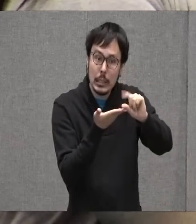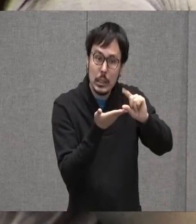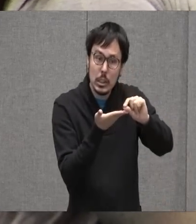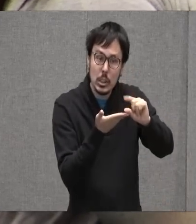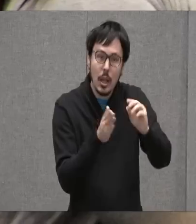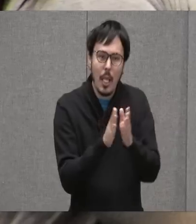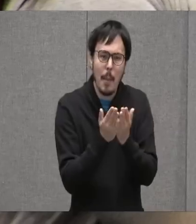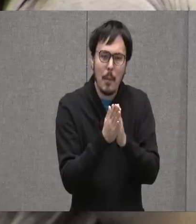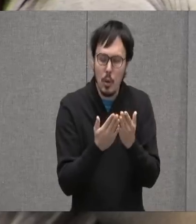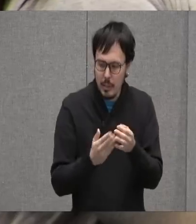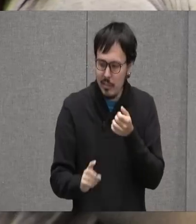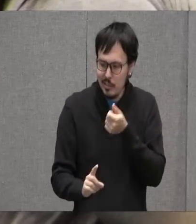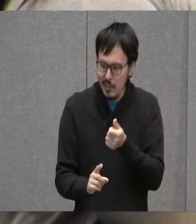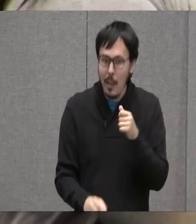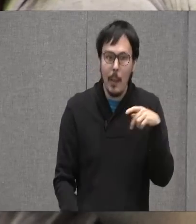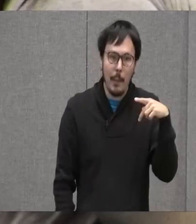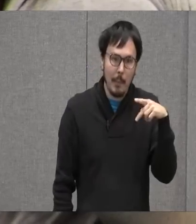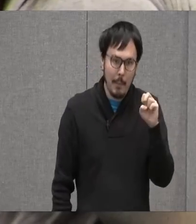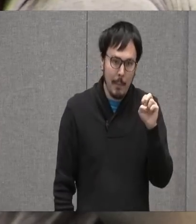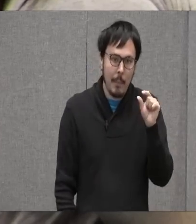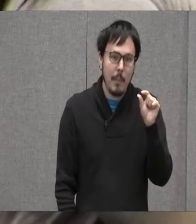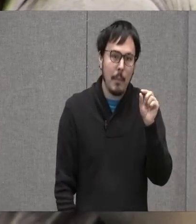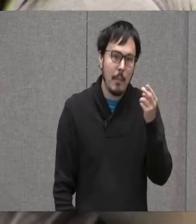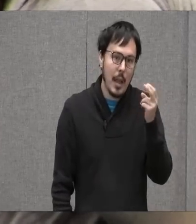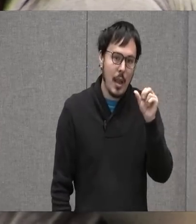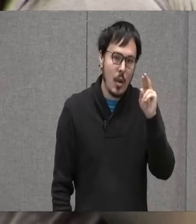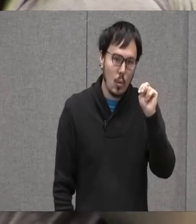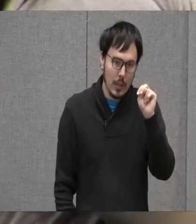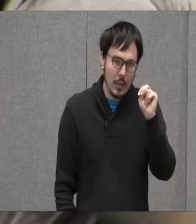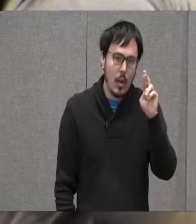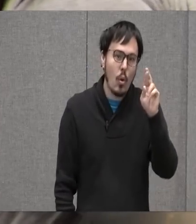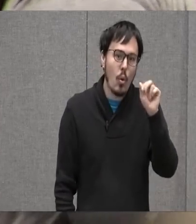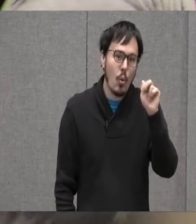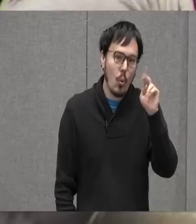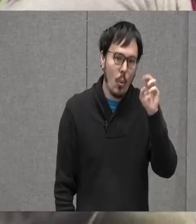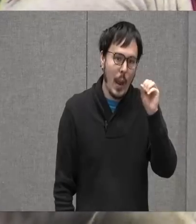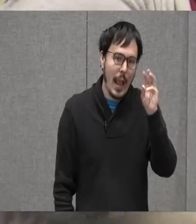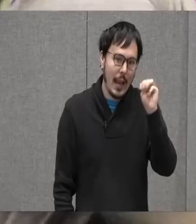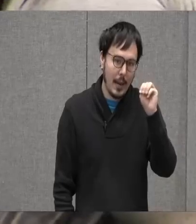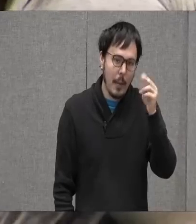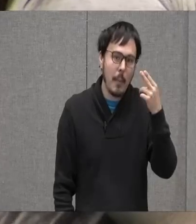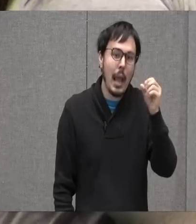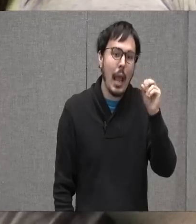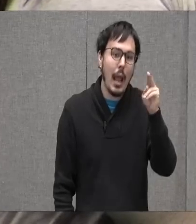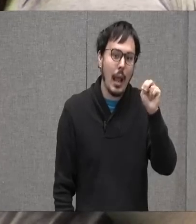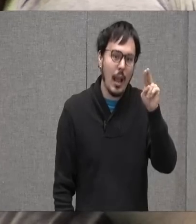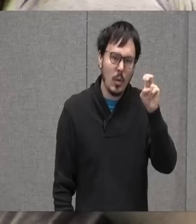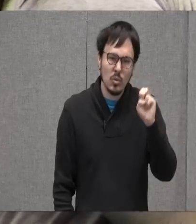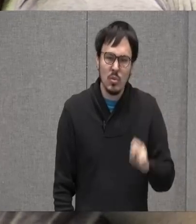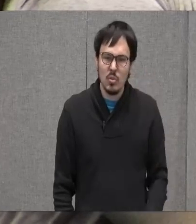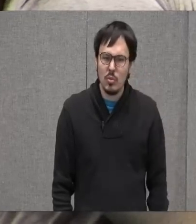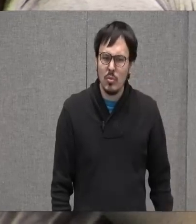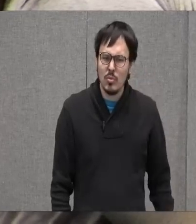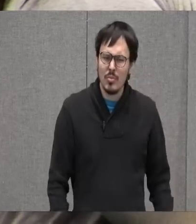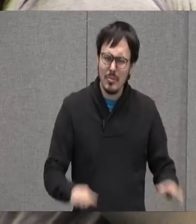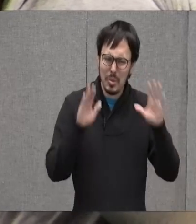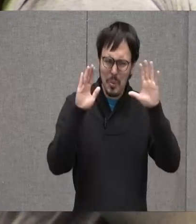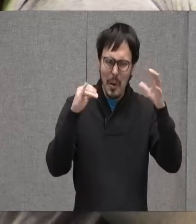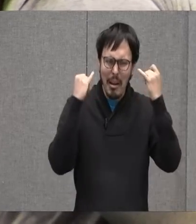and it was Penguin Random House. That's a great idea, right here at the first page.